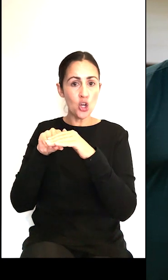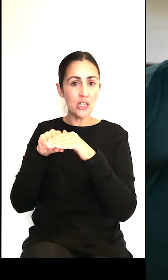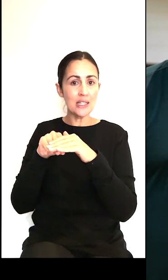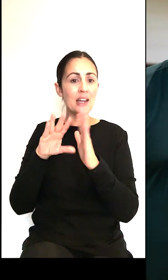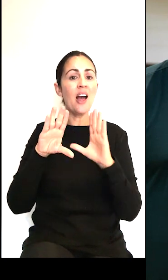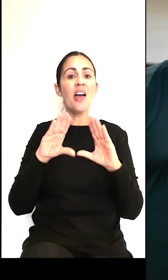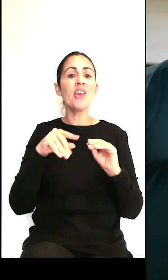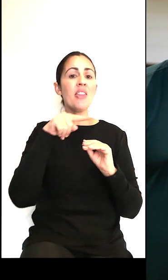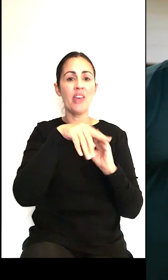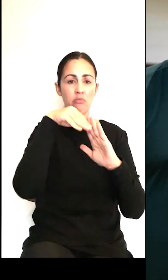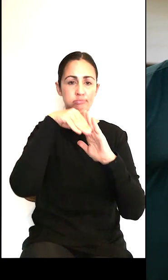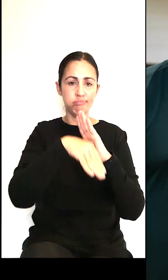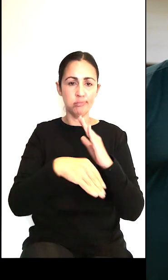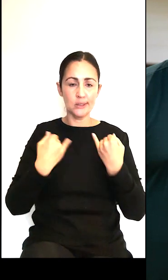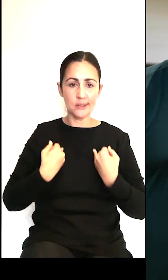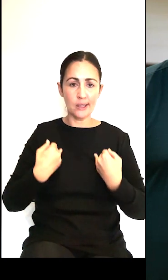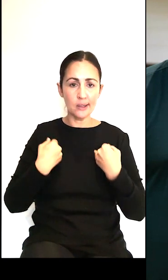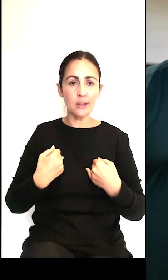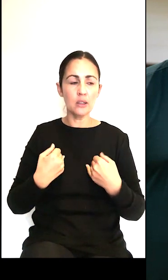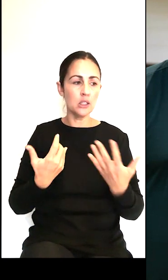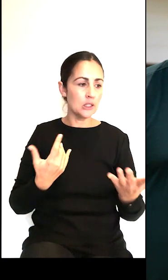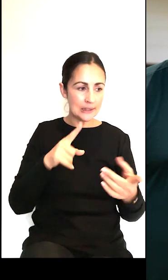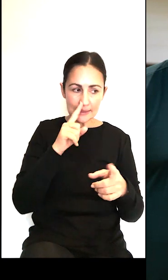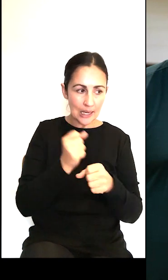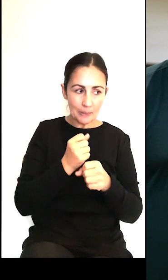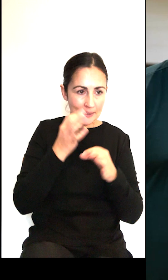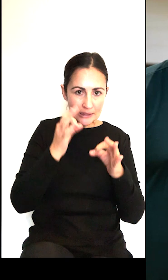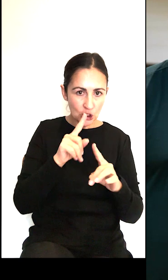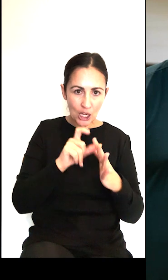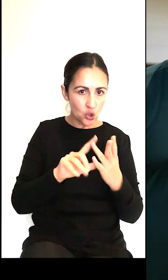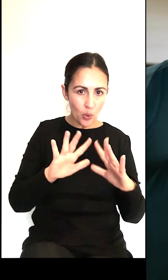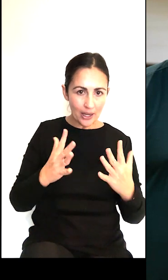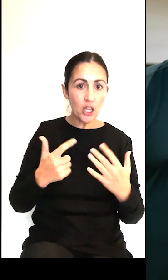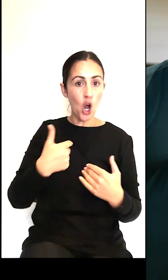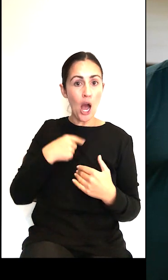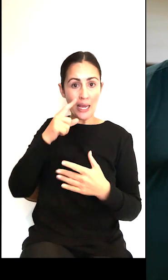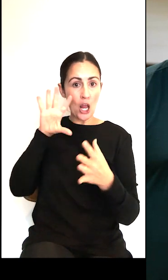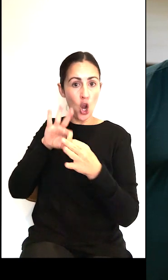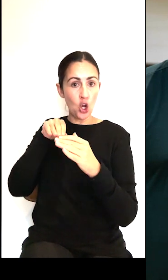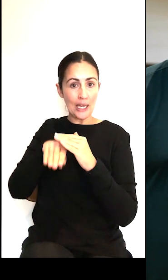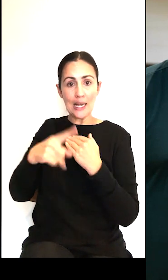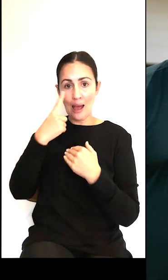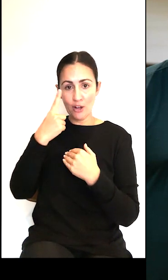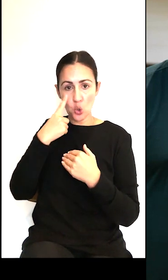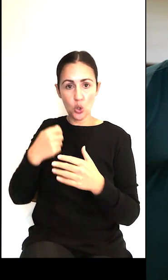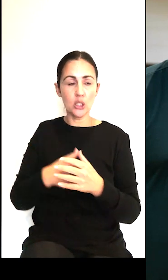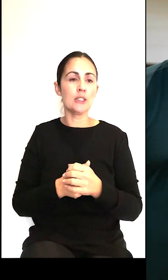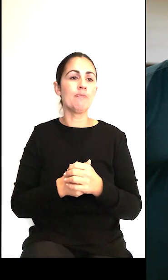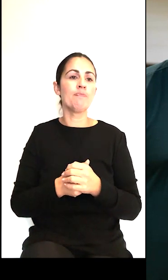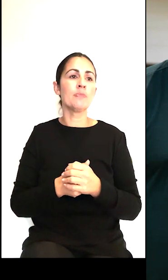in a time where this document needs to be known, or alternatively you can actually help assist that person by uploading the document for them on